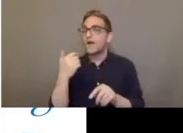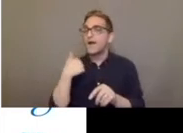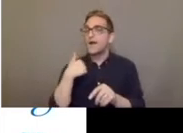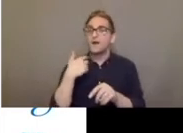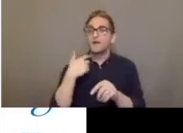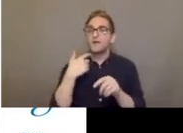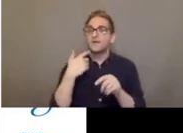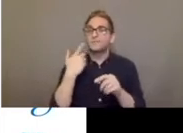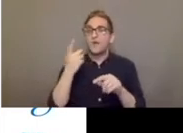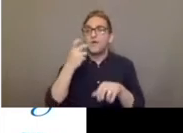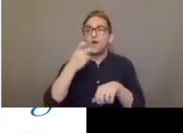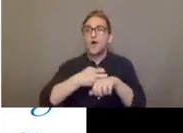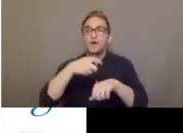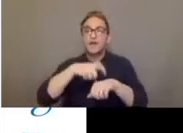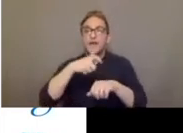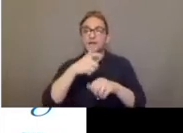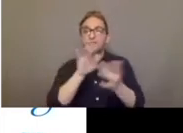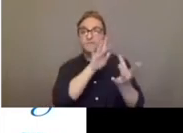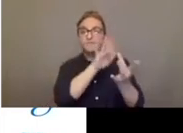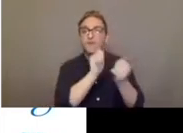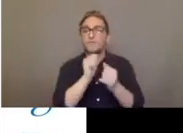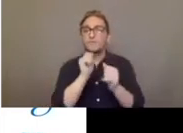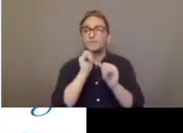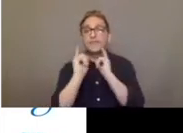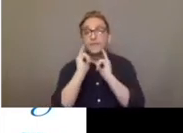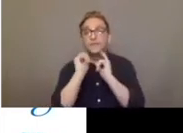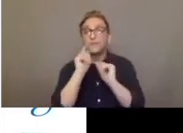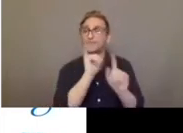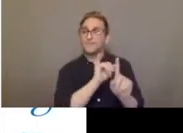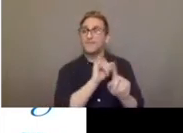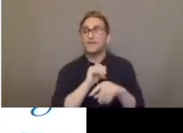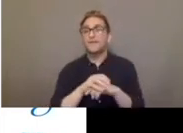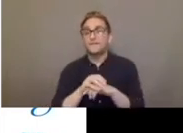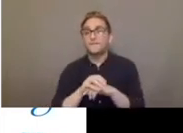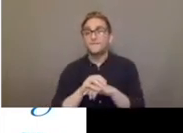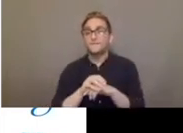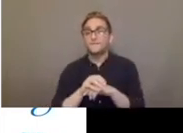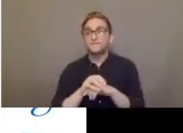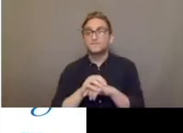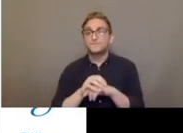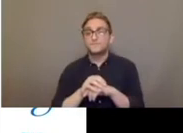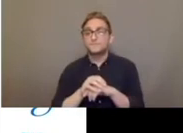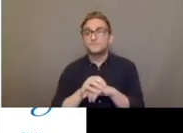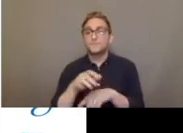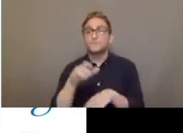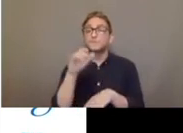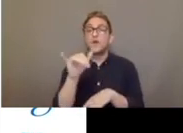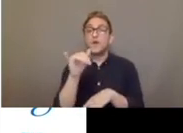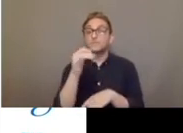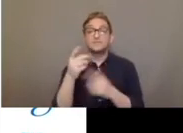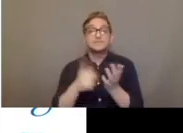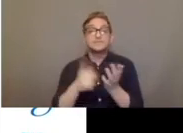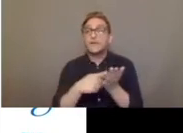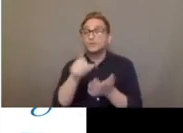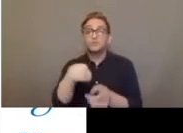What you need to do is just make the employer aware.